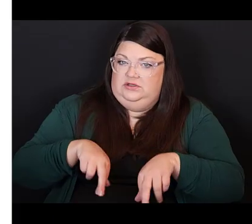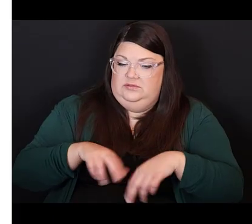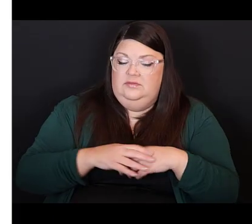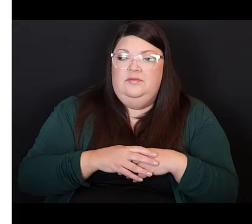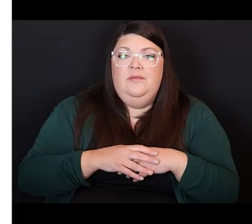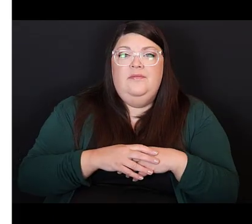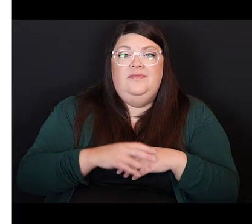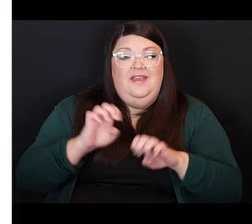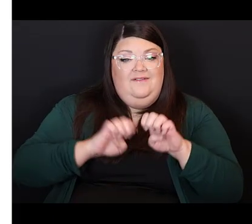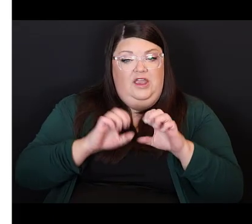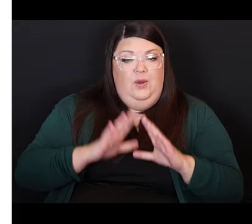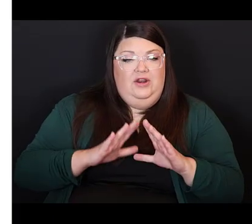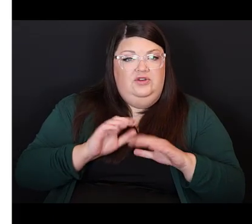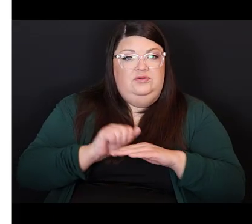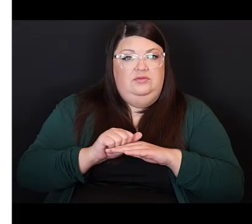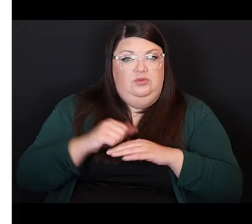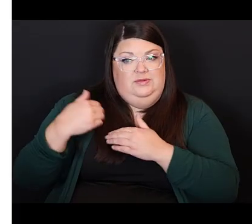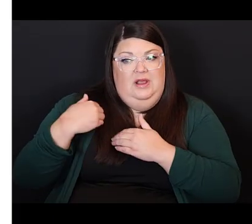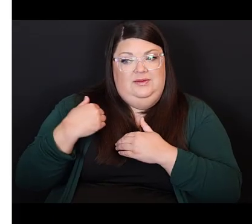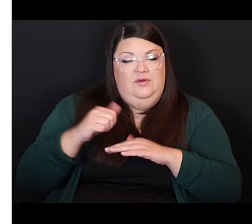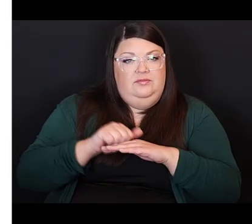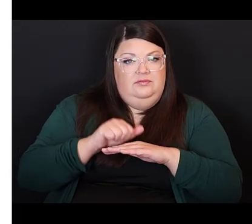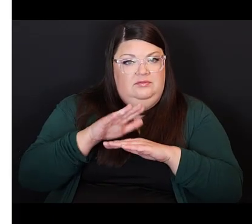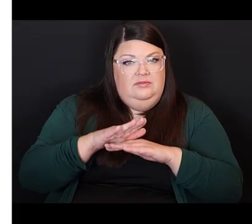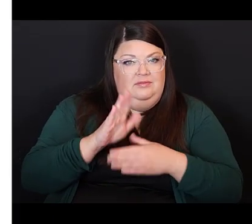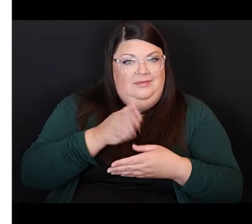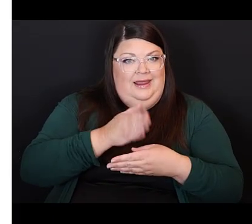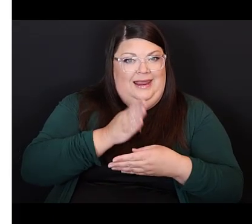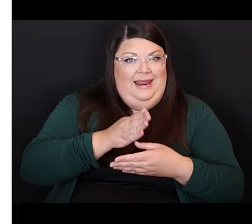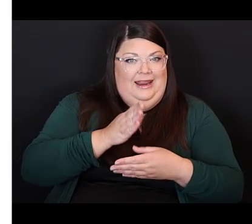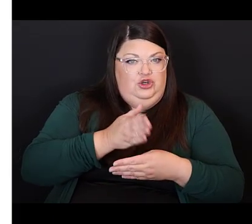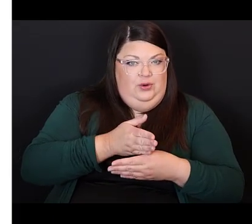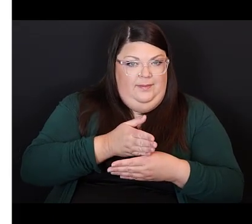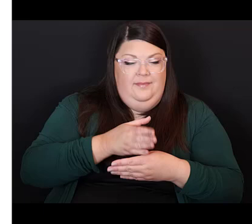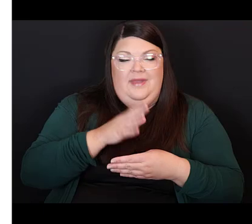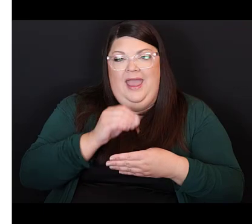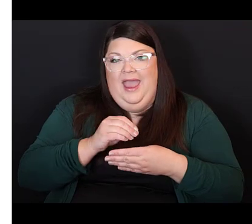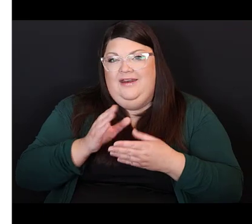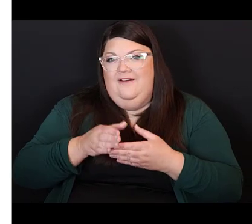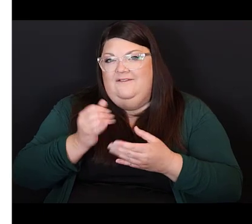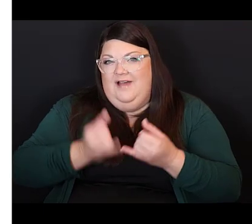are responsible for submitting interim and final reports to the Department of Education, detailing